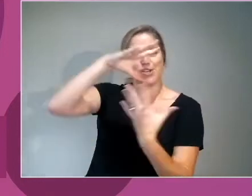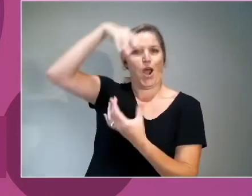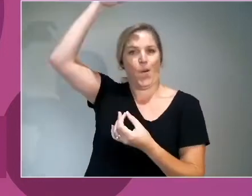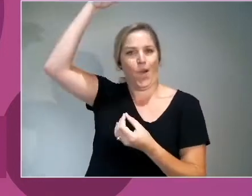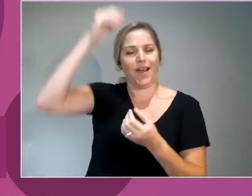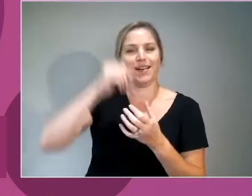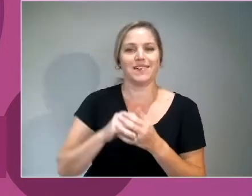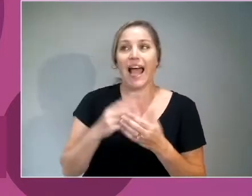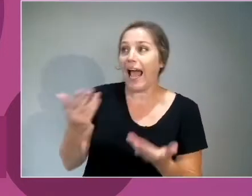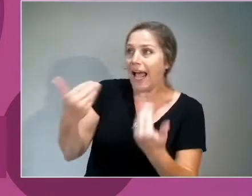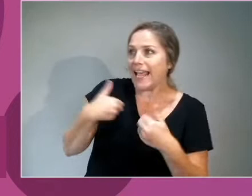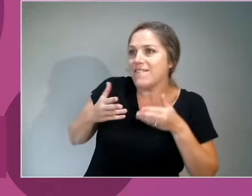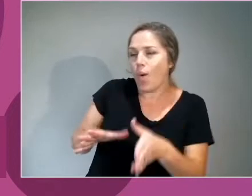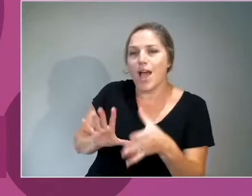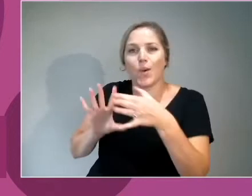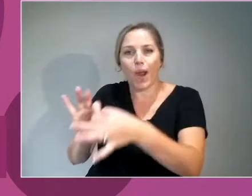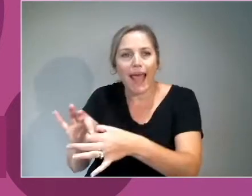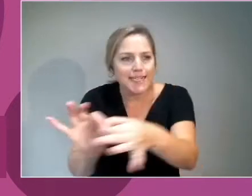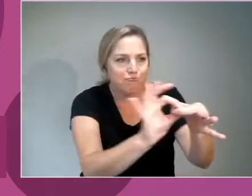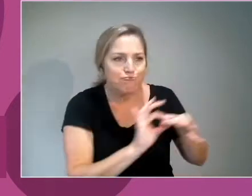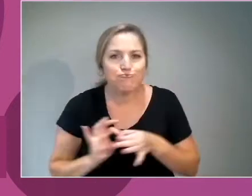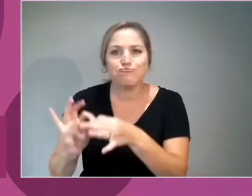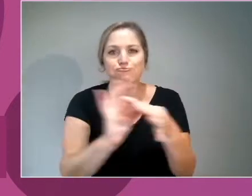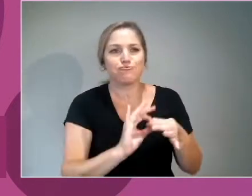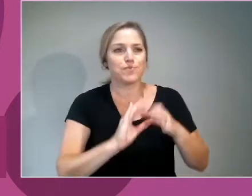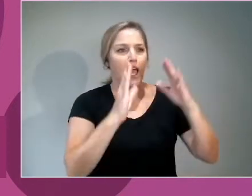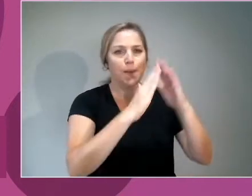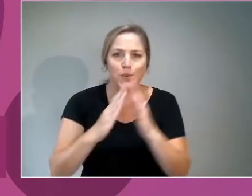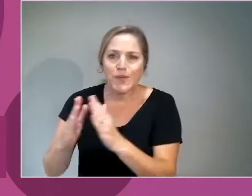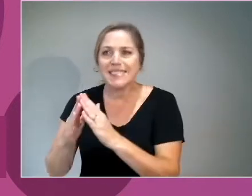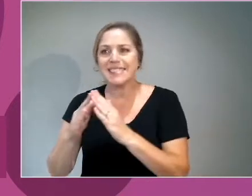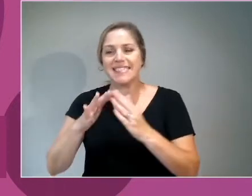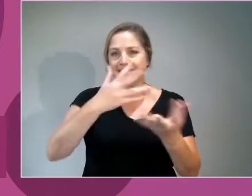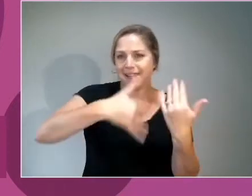as individuals, as communities and as a society. As I've just said before in